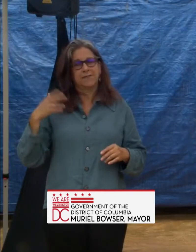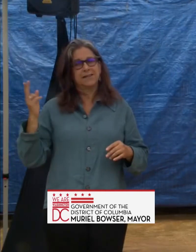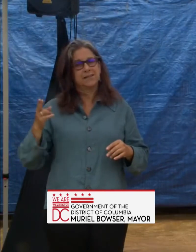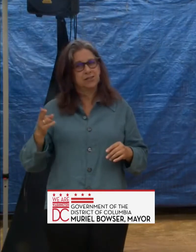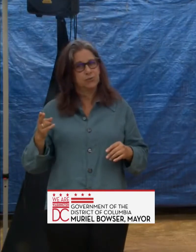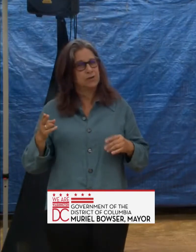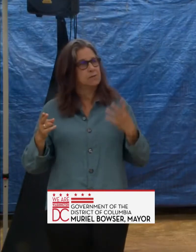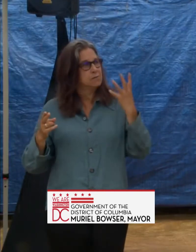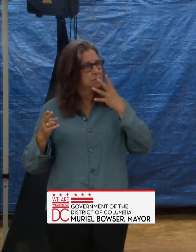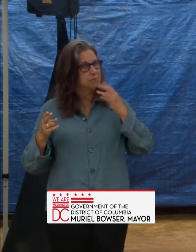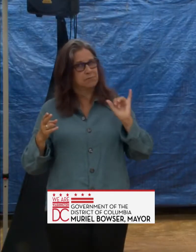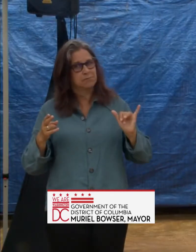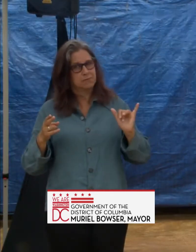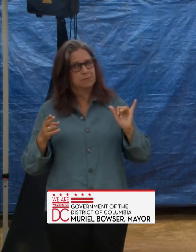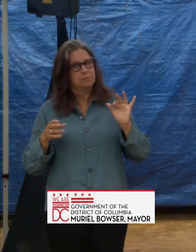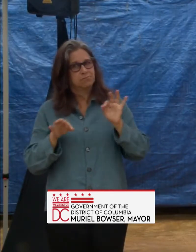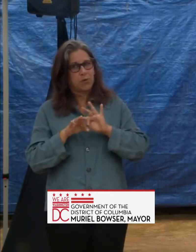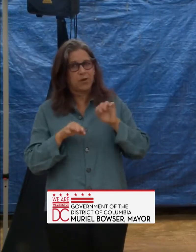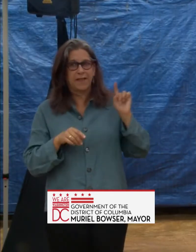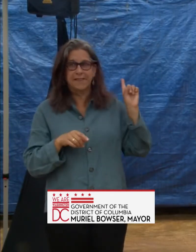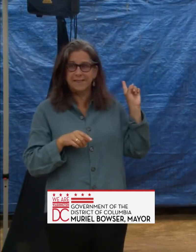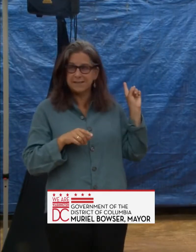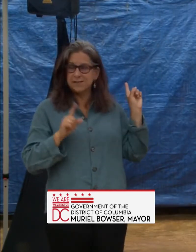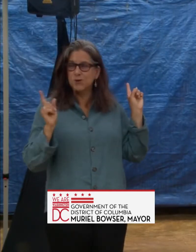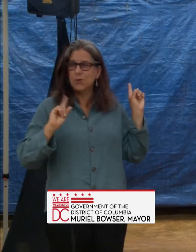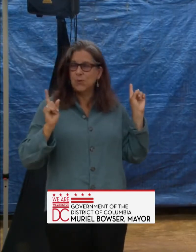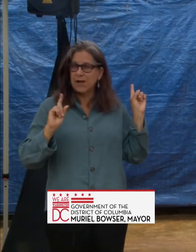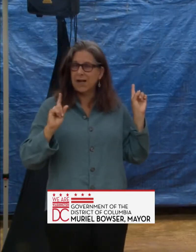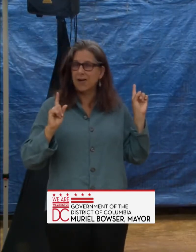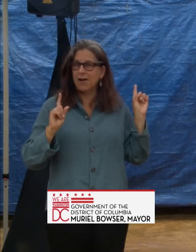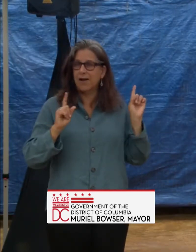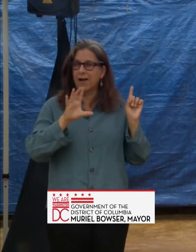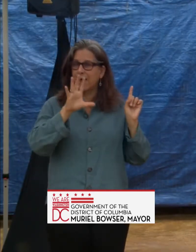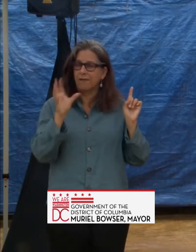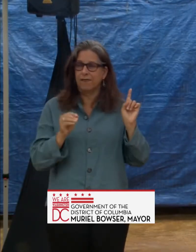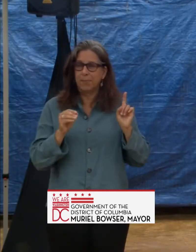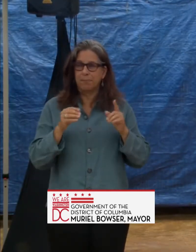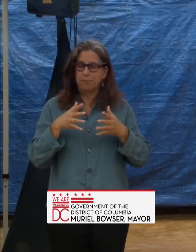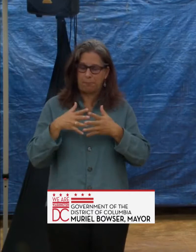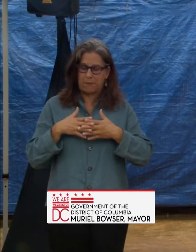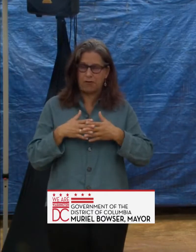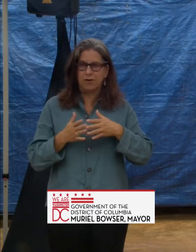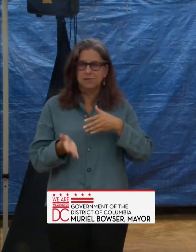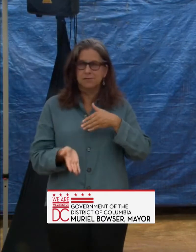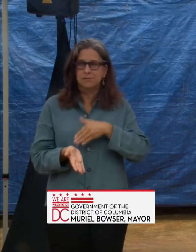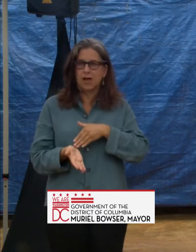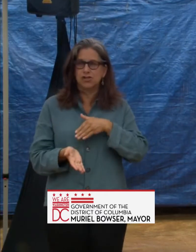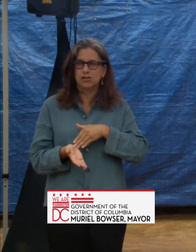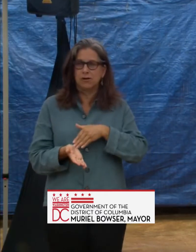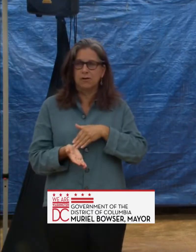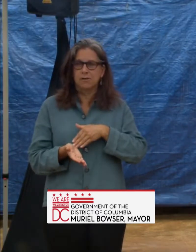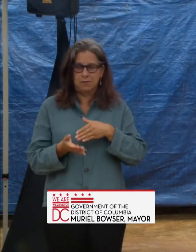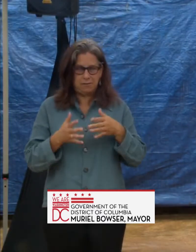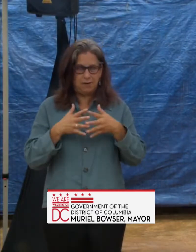IT WAS THE PLACE THAT AFRICAN-AMERICAN DOCTORS COULD COME, WHERE THEY COULD NOT GO ANYWHERE ELSE IN THE CITY.